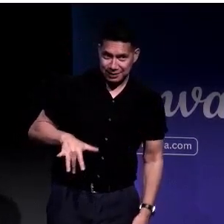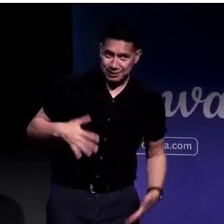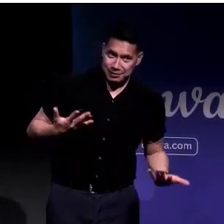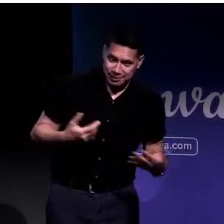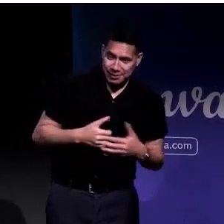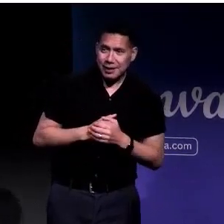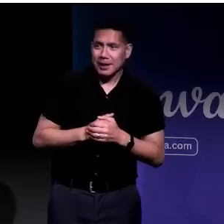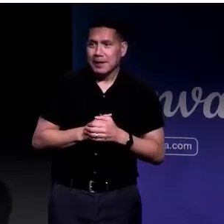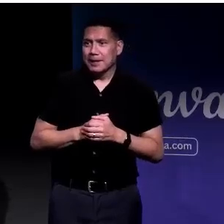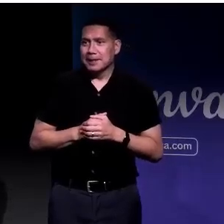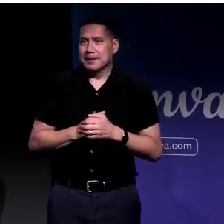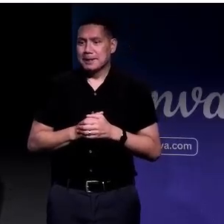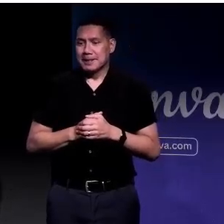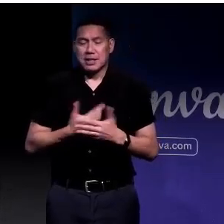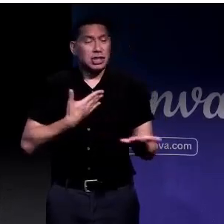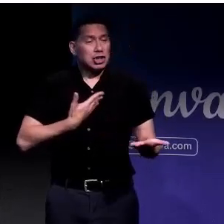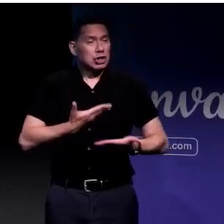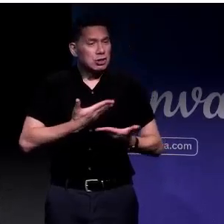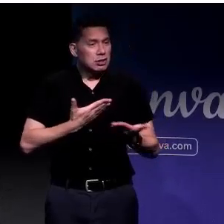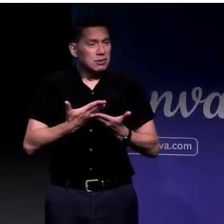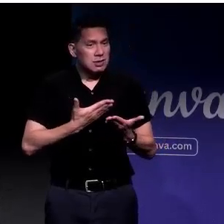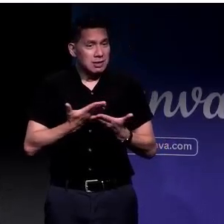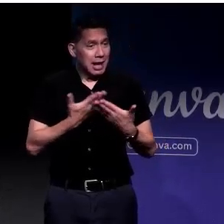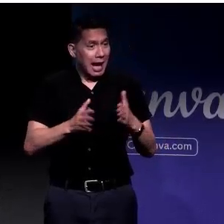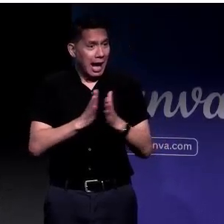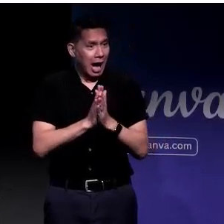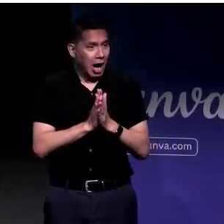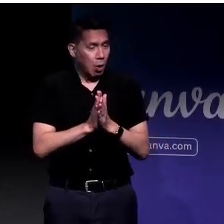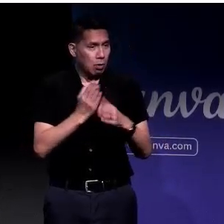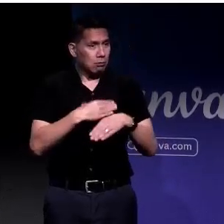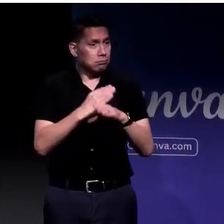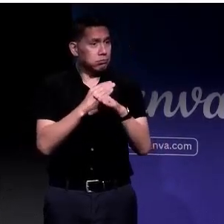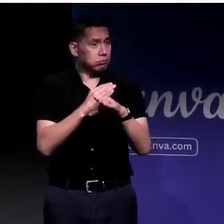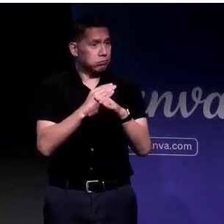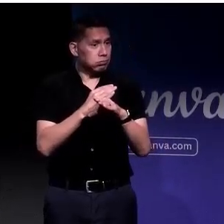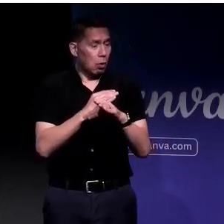Um, but our services are usually via telehealth or in person, but we are